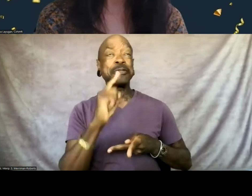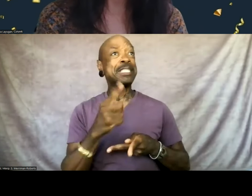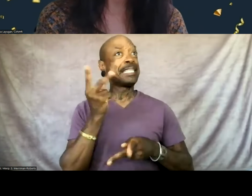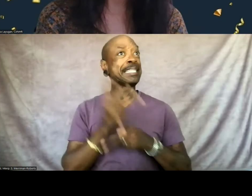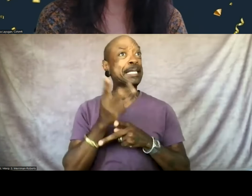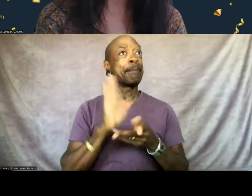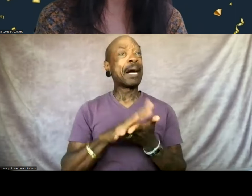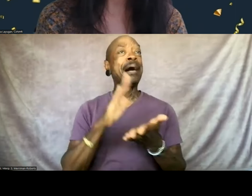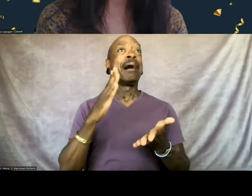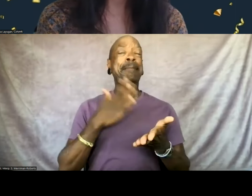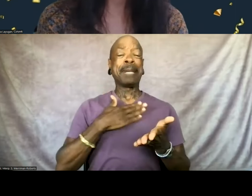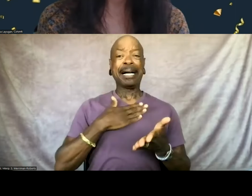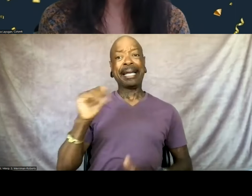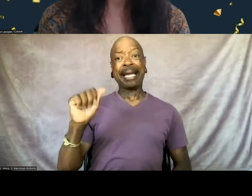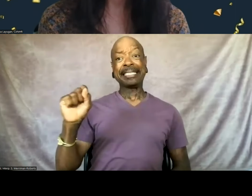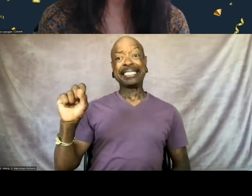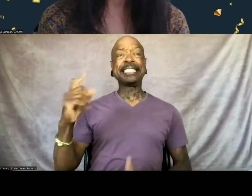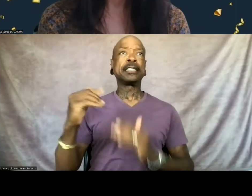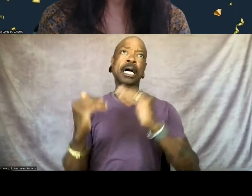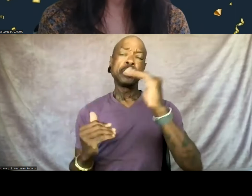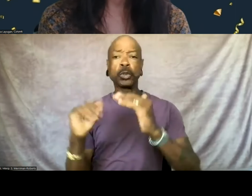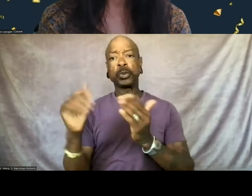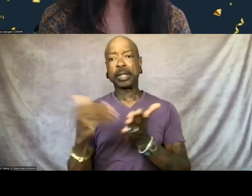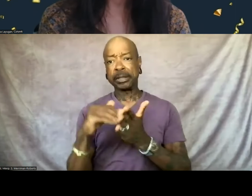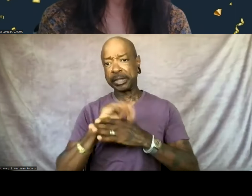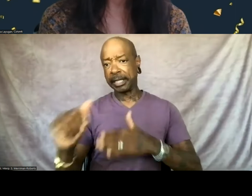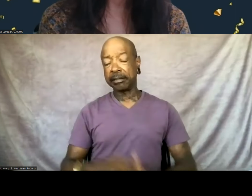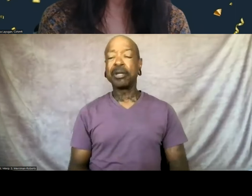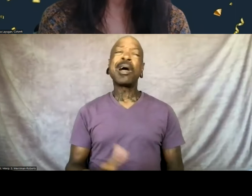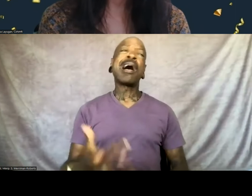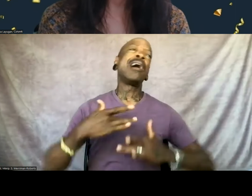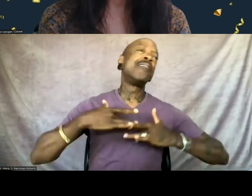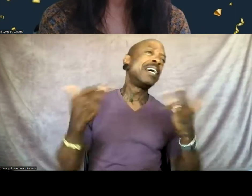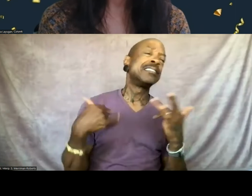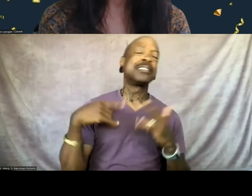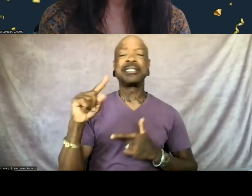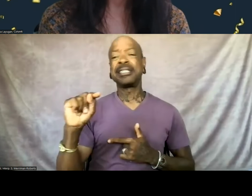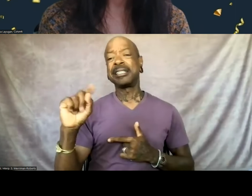very hard to get access to health care and home care if